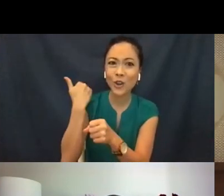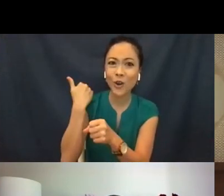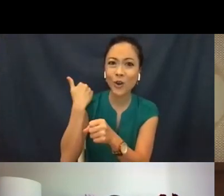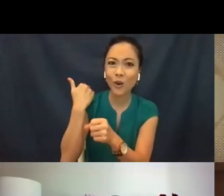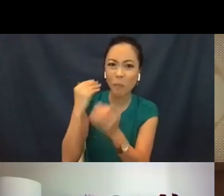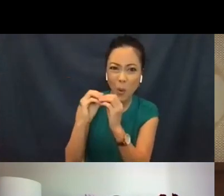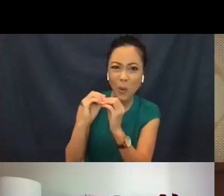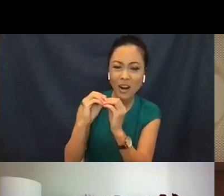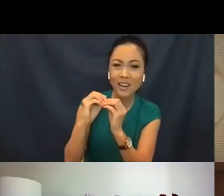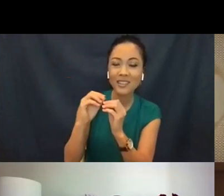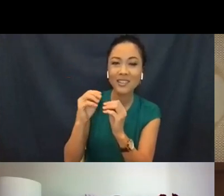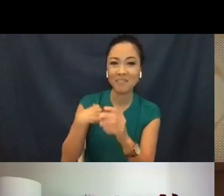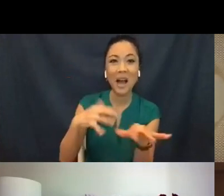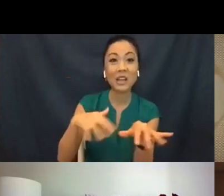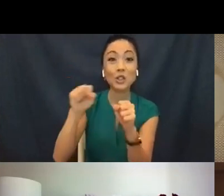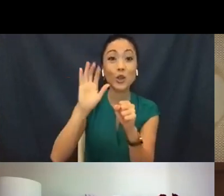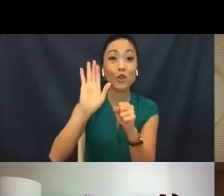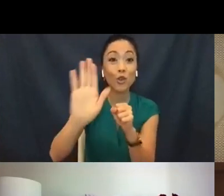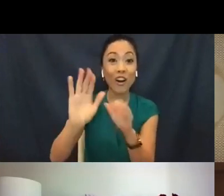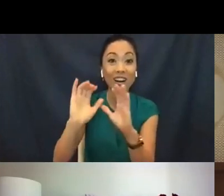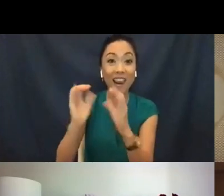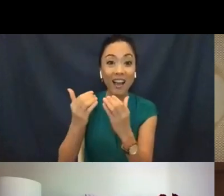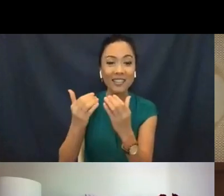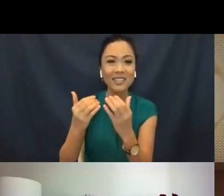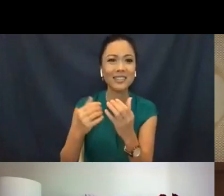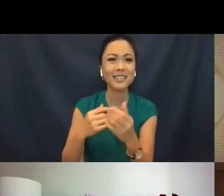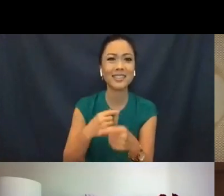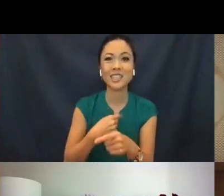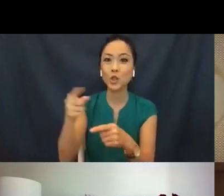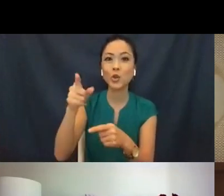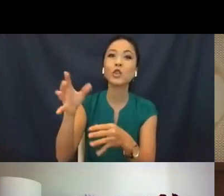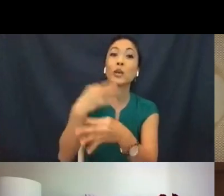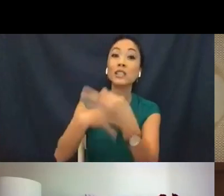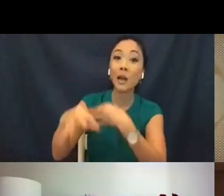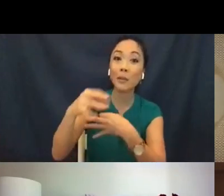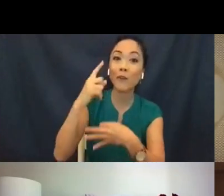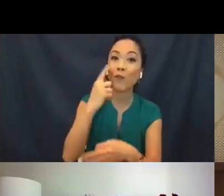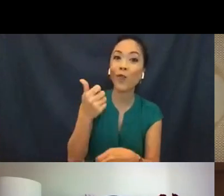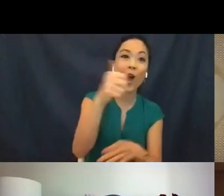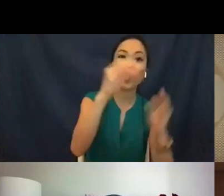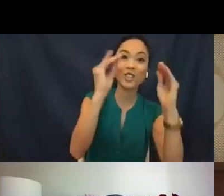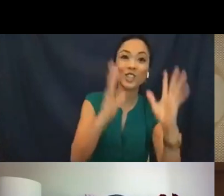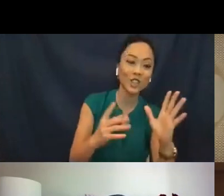You were subbing for her that day, so that was the first day I met you when it was still